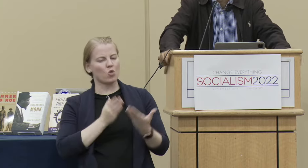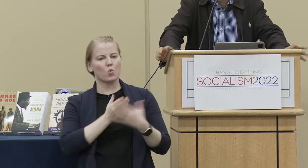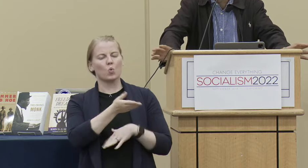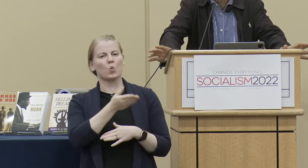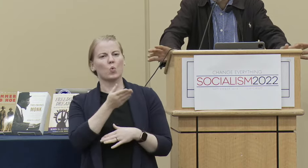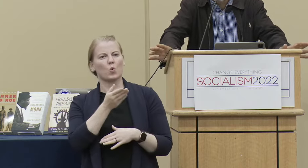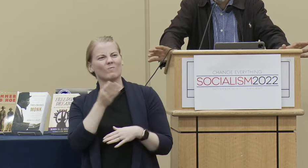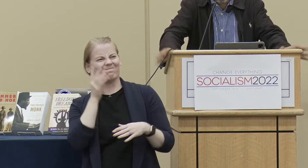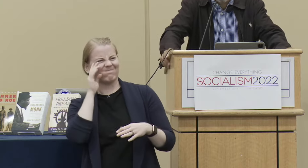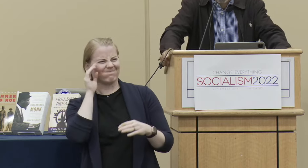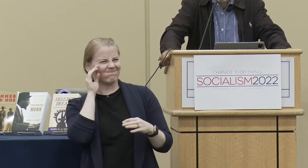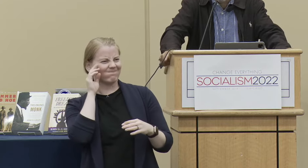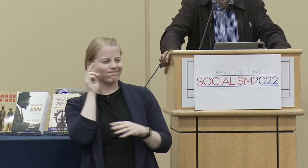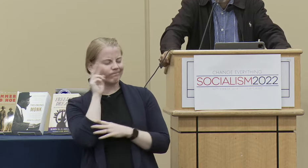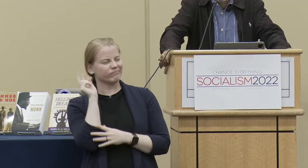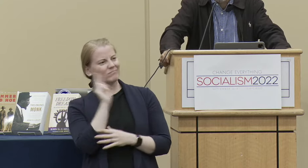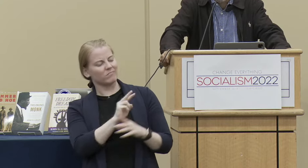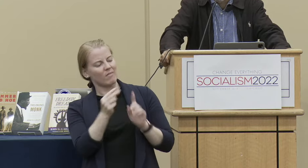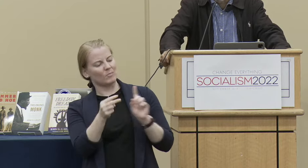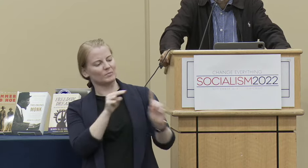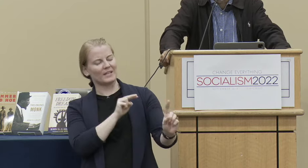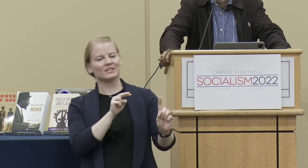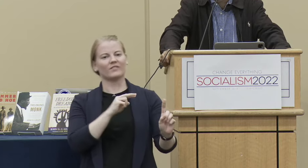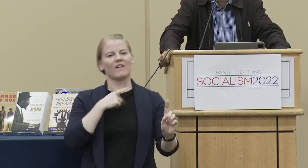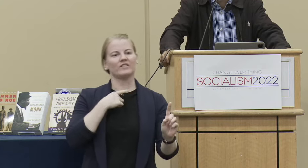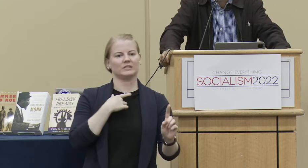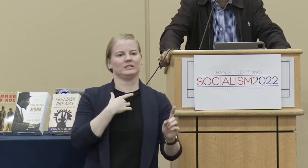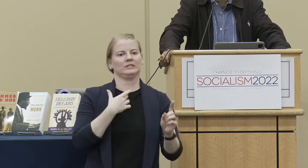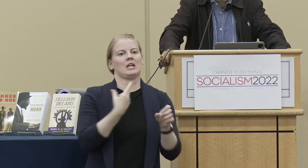framed through the lens of consumption and not production.